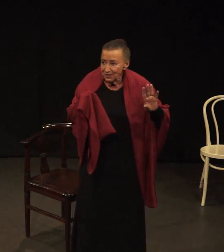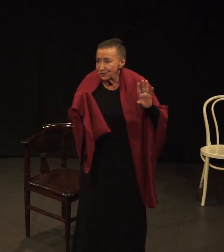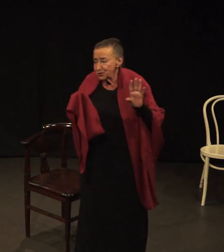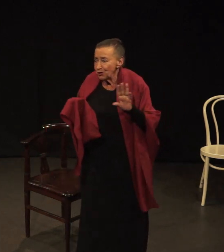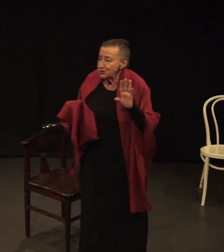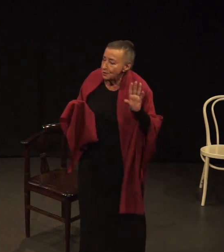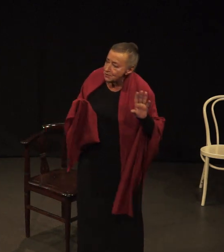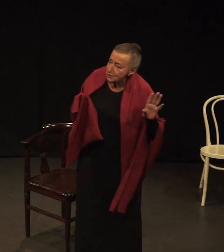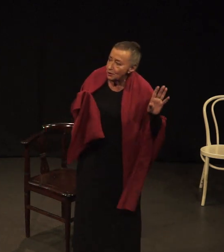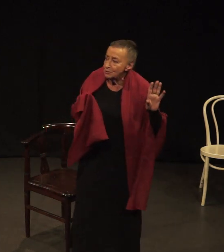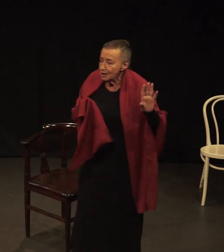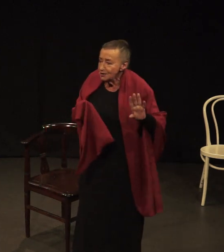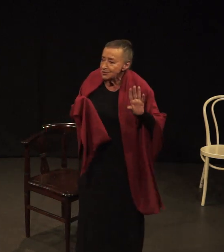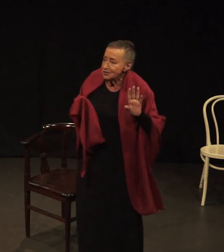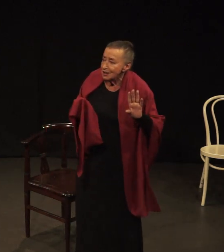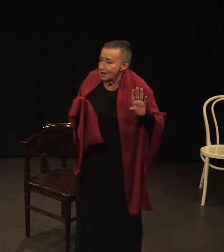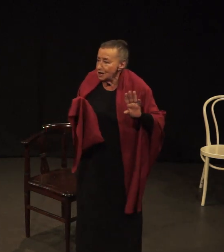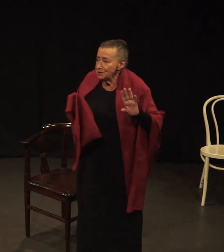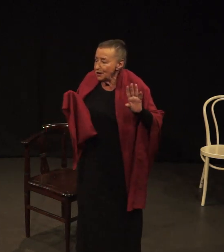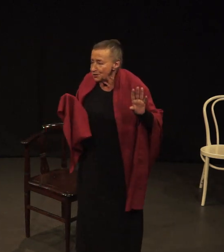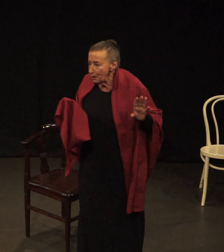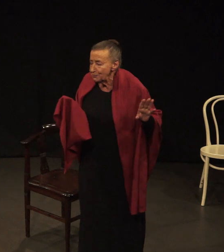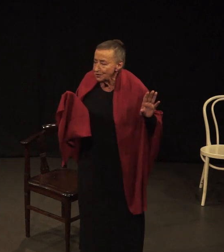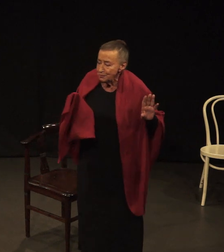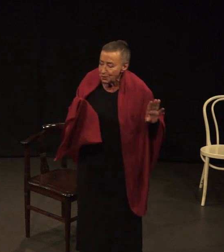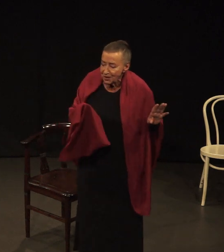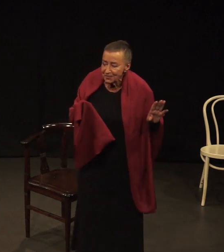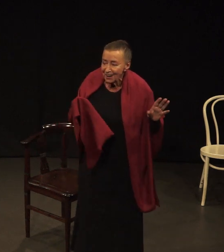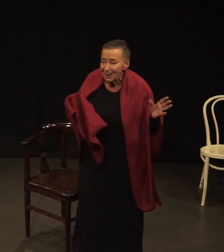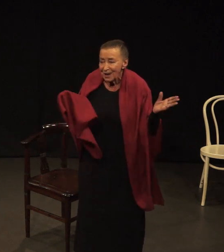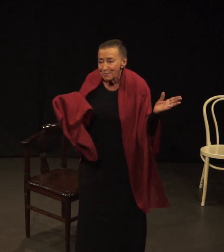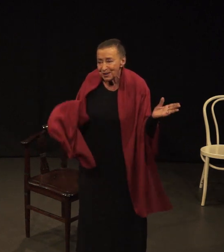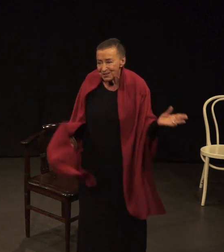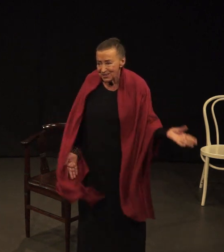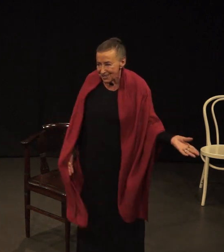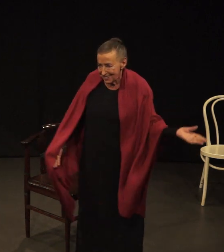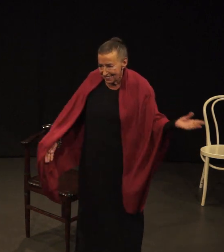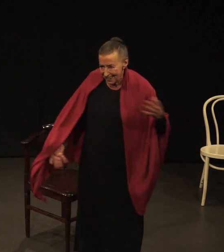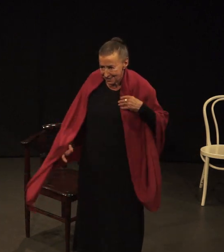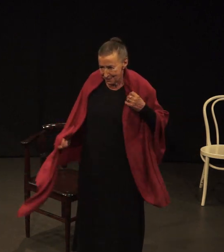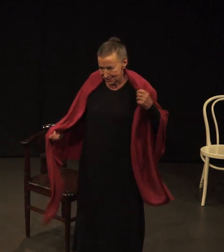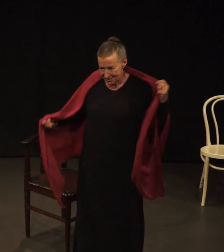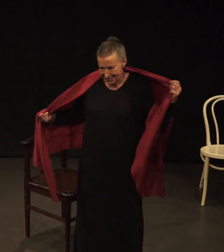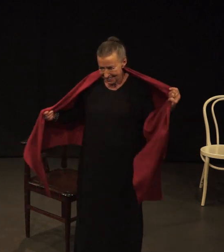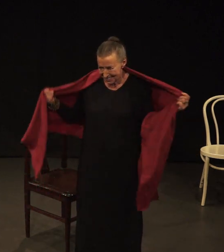less auspicious in size, less sung of, yet the most delicious,